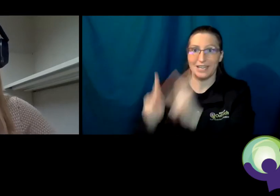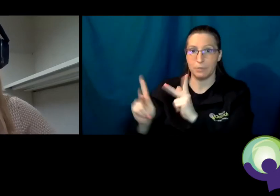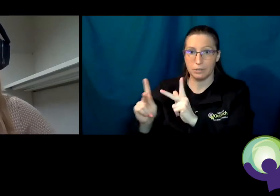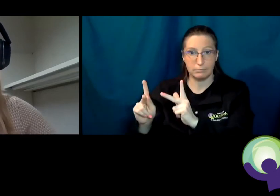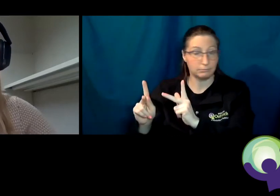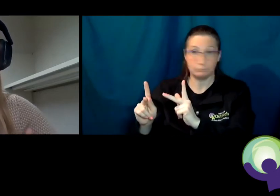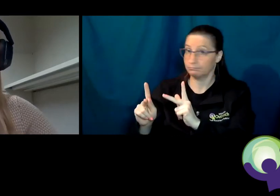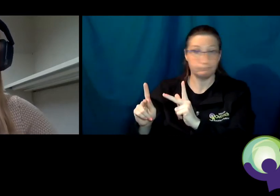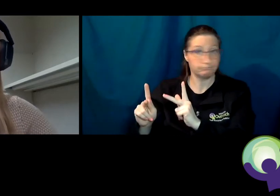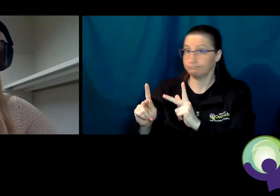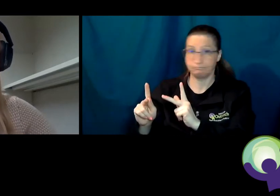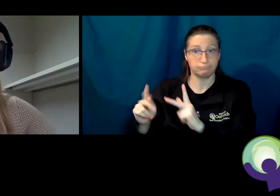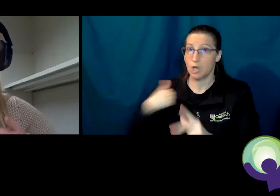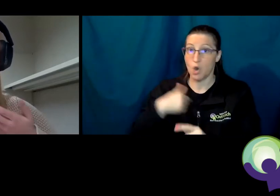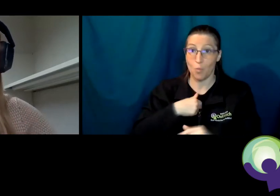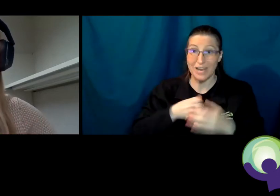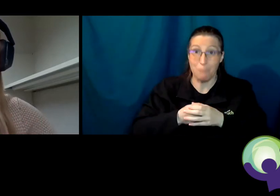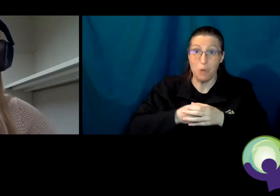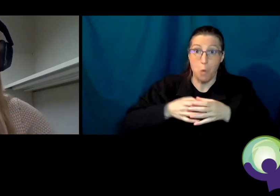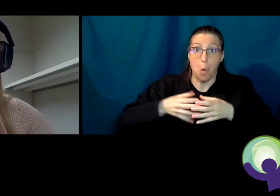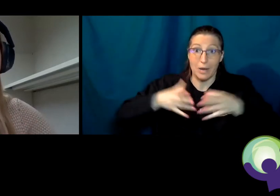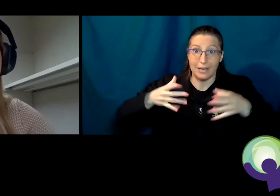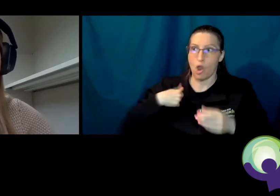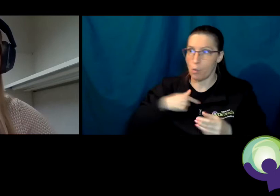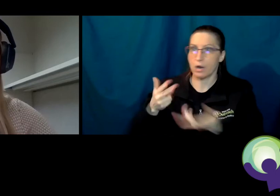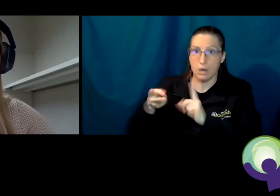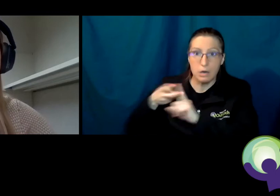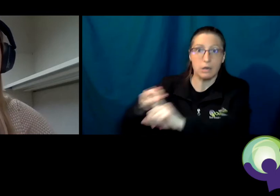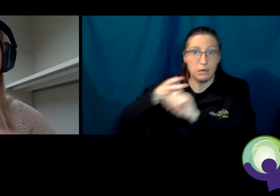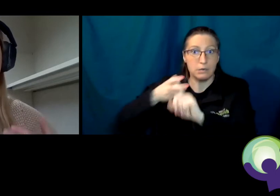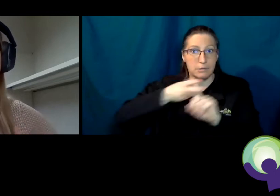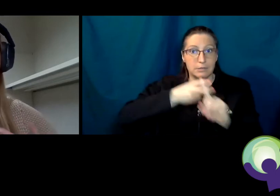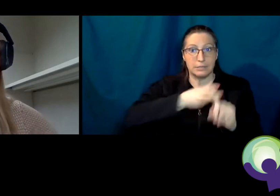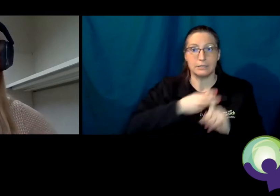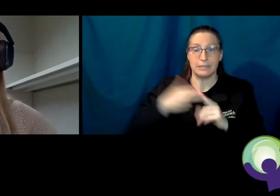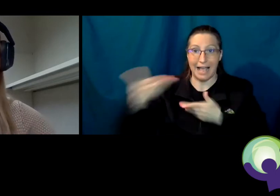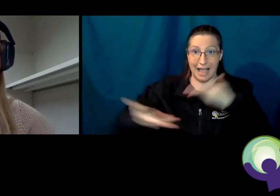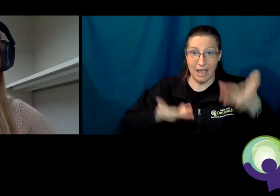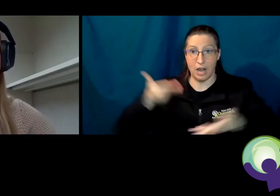we were growing and we were looking to hire more employees and so getting to interact with those